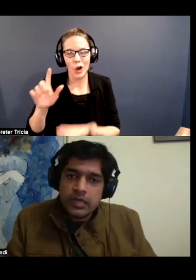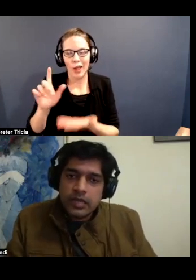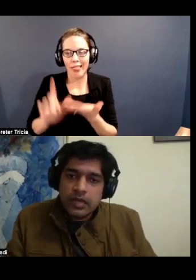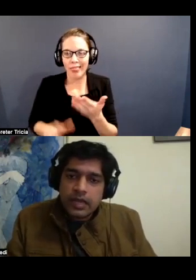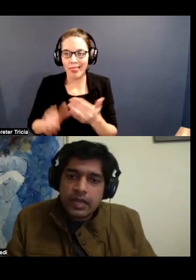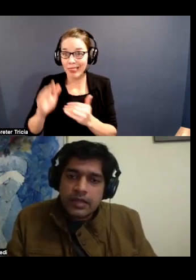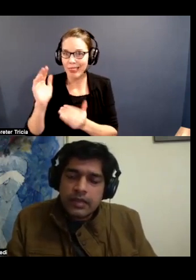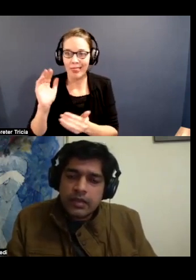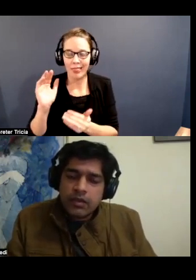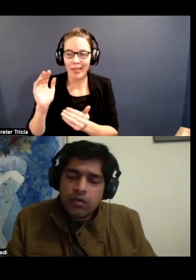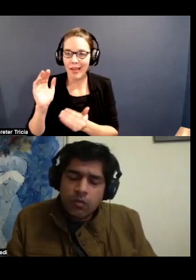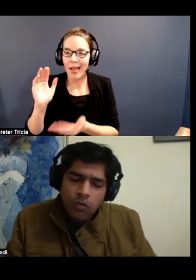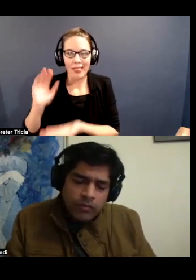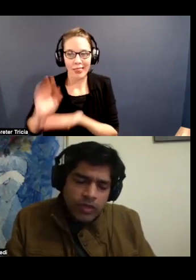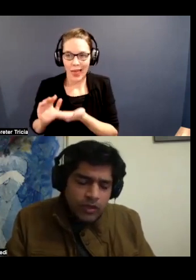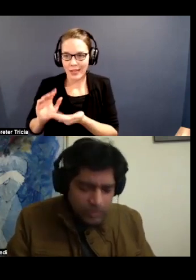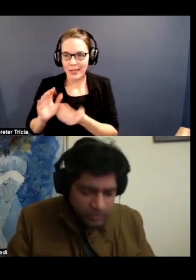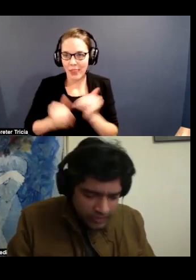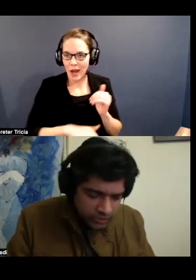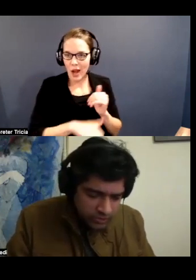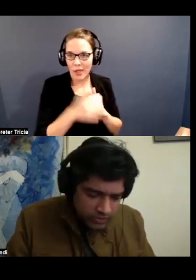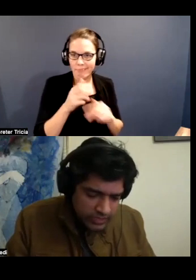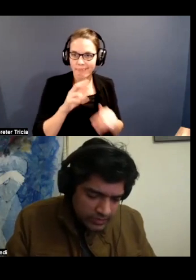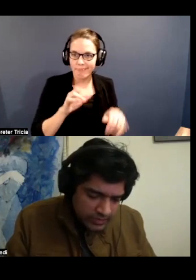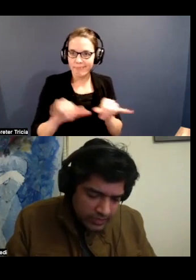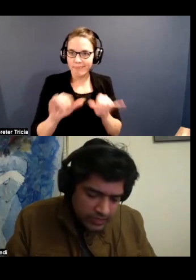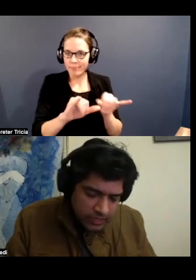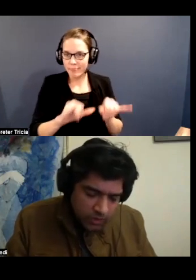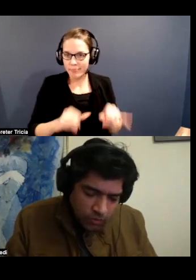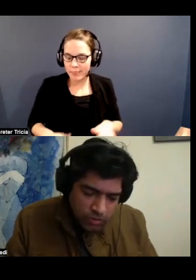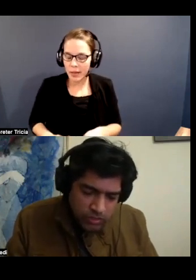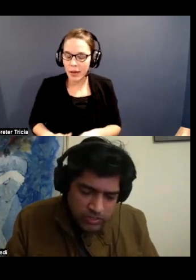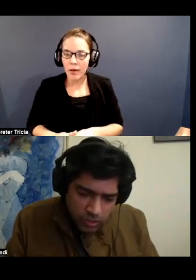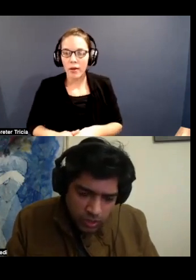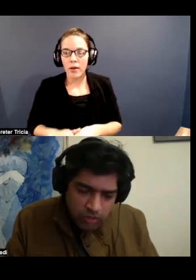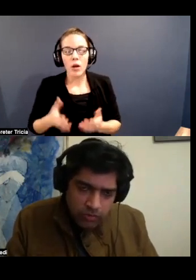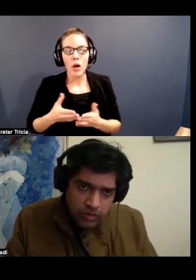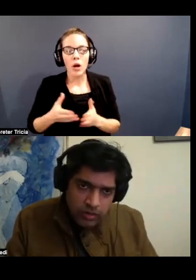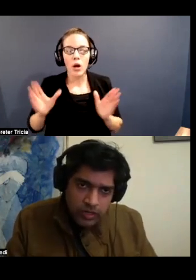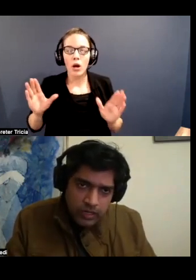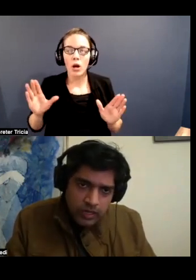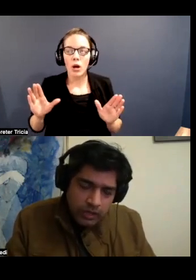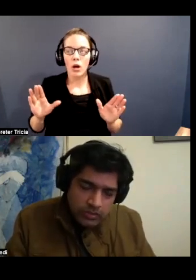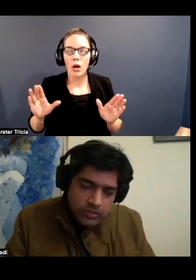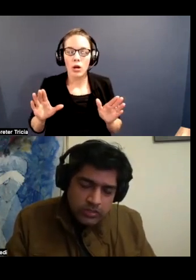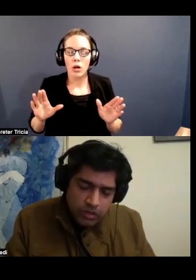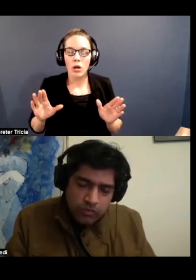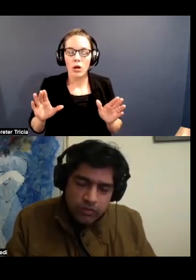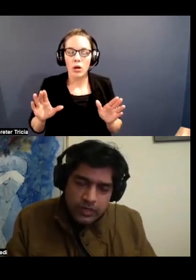And what we also get to see is that the overall stock for housing stock for